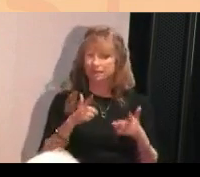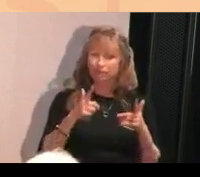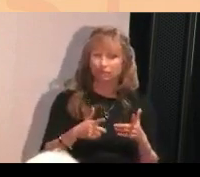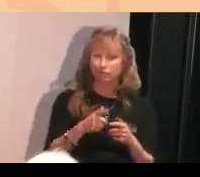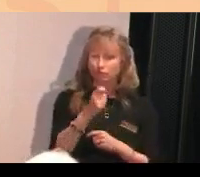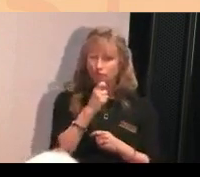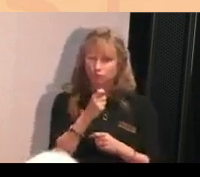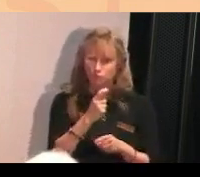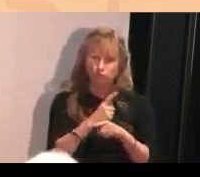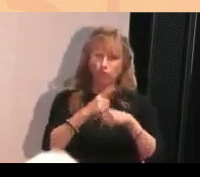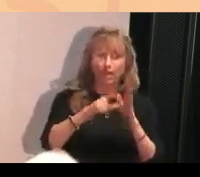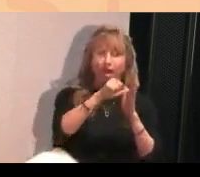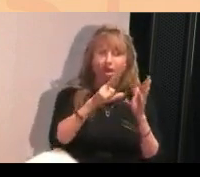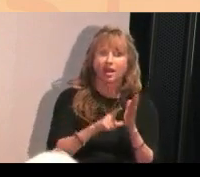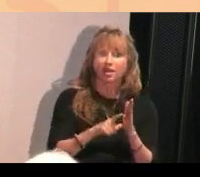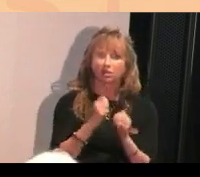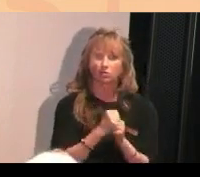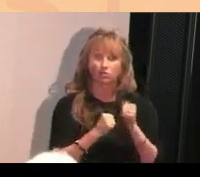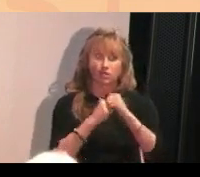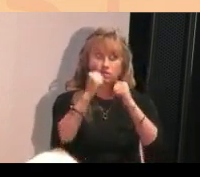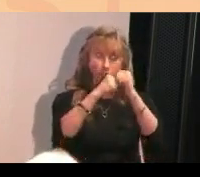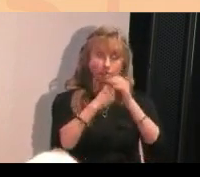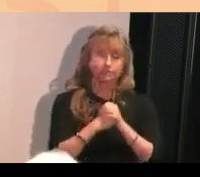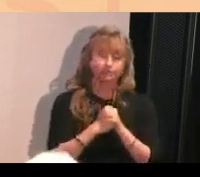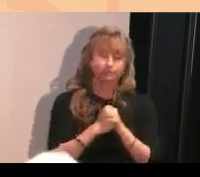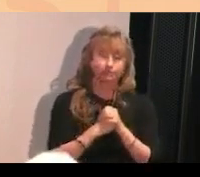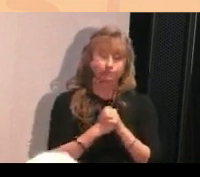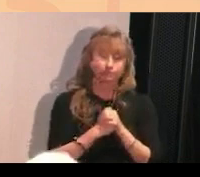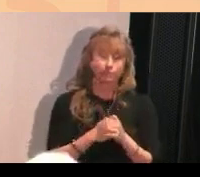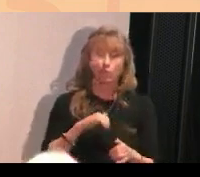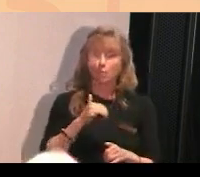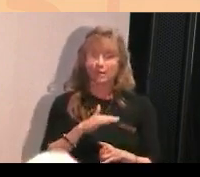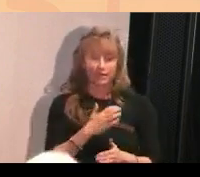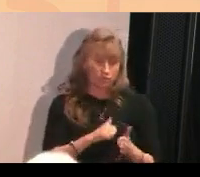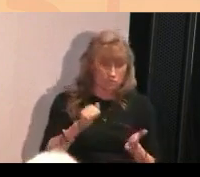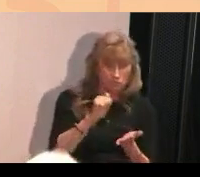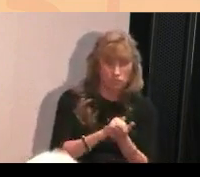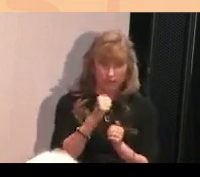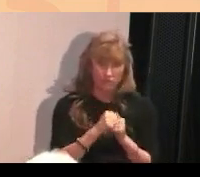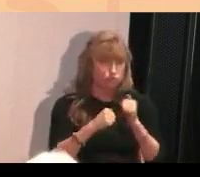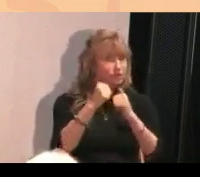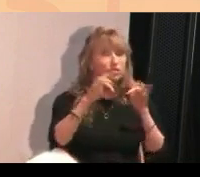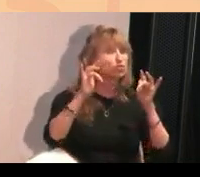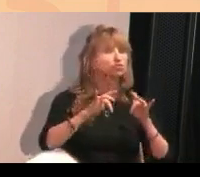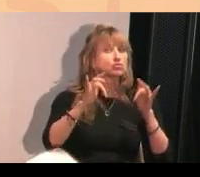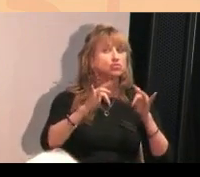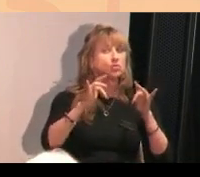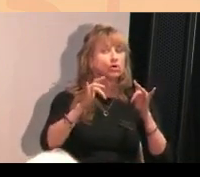legal structure or that the right one may not exist or be listed among these options